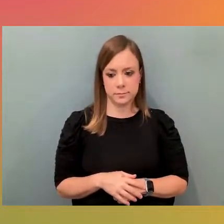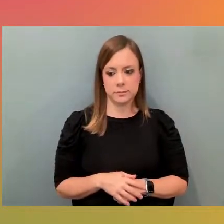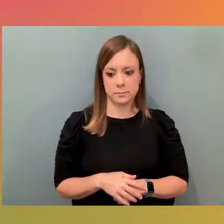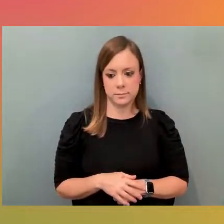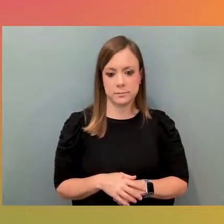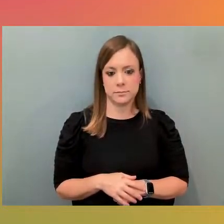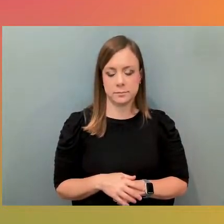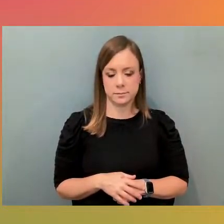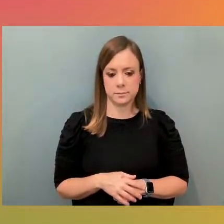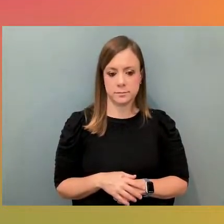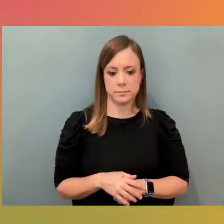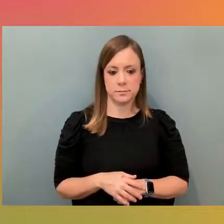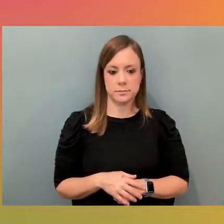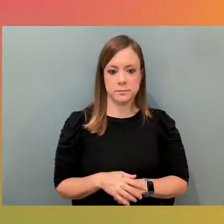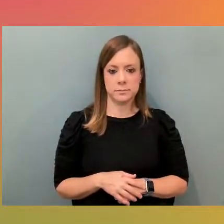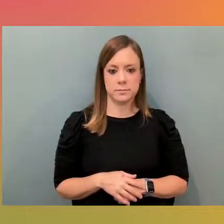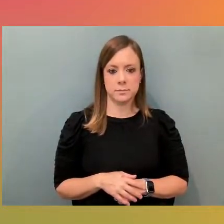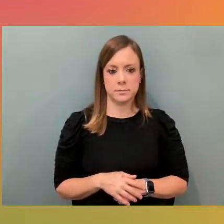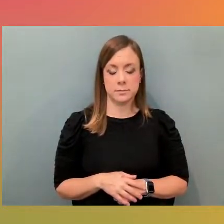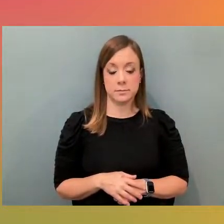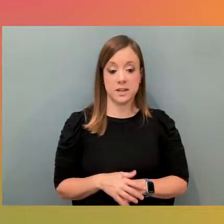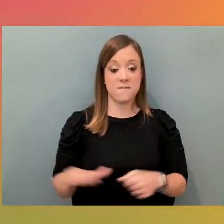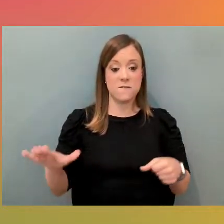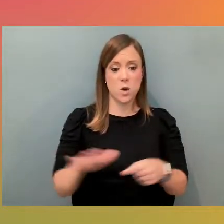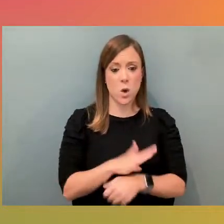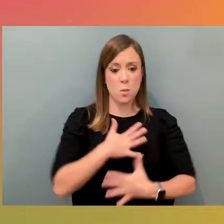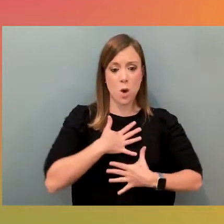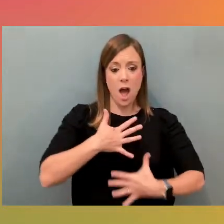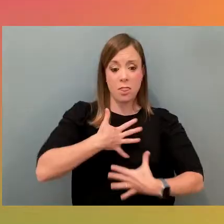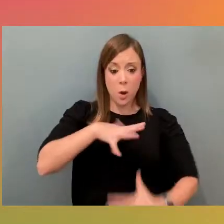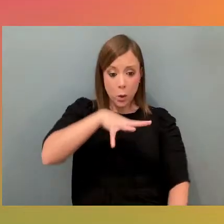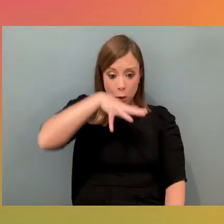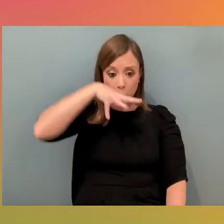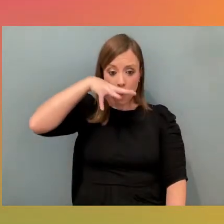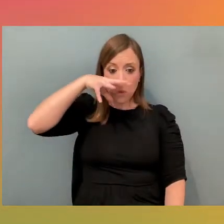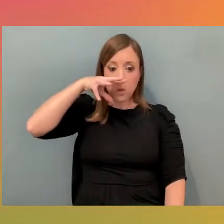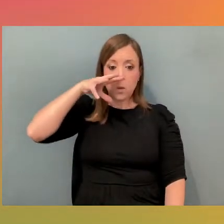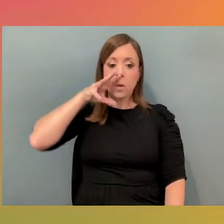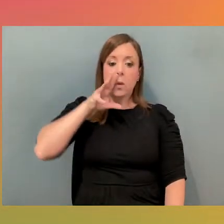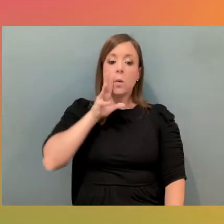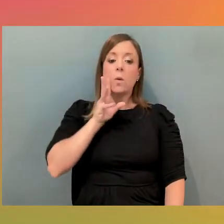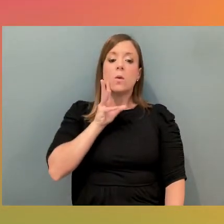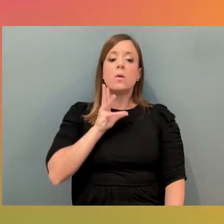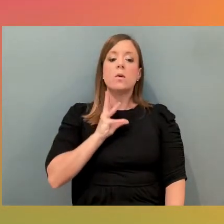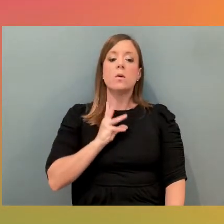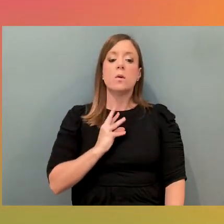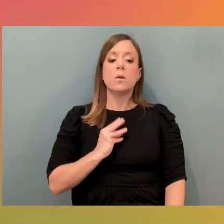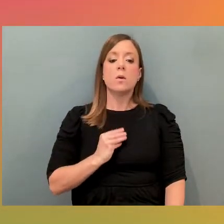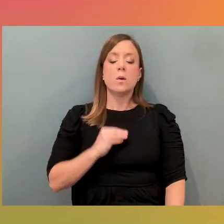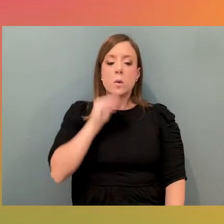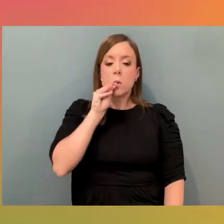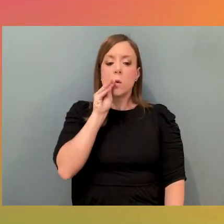WAY BREATH IN BACK BEND, BREATH